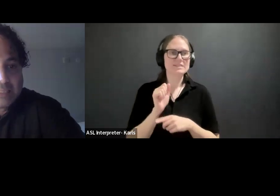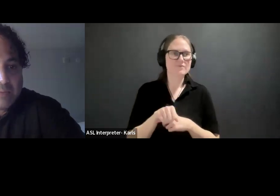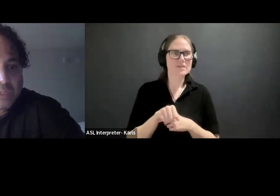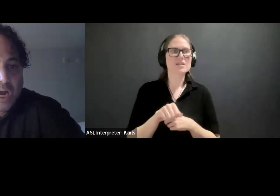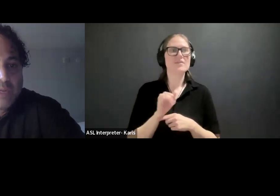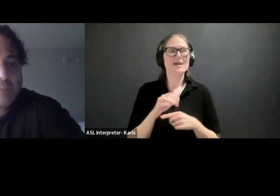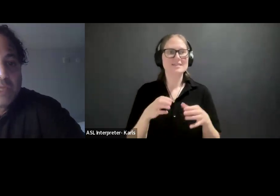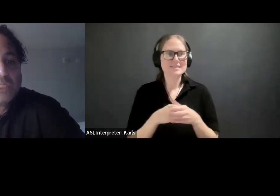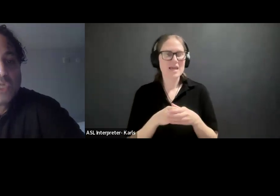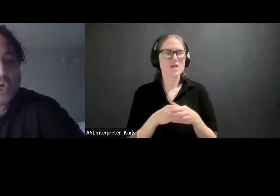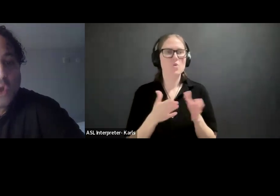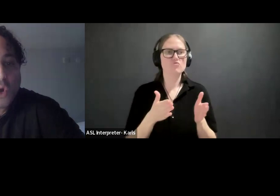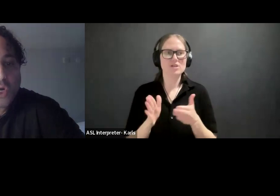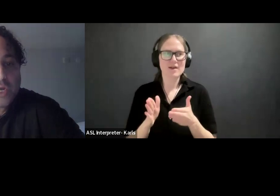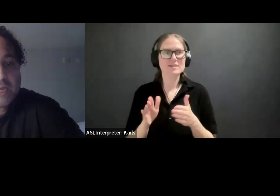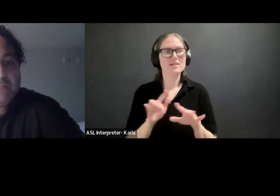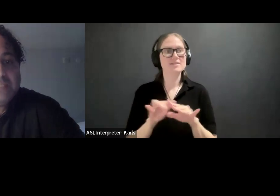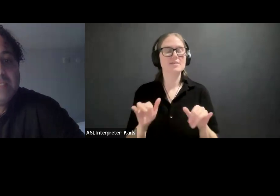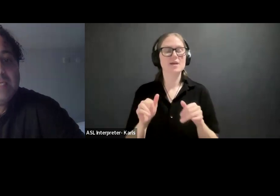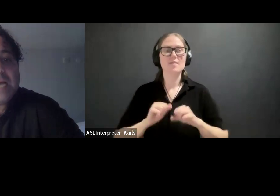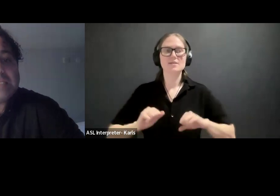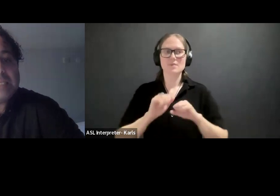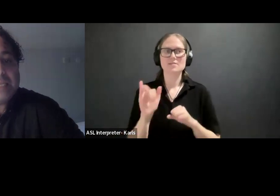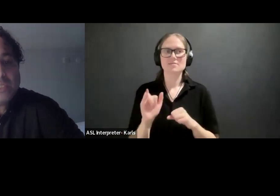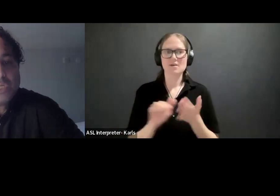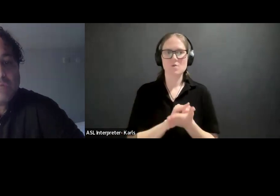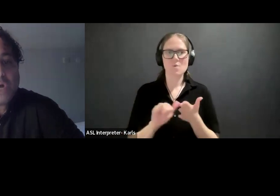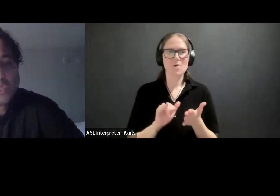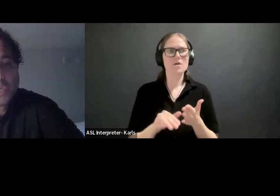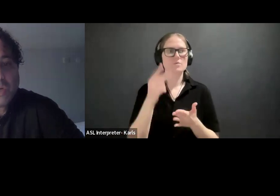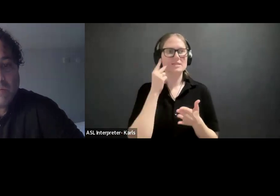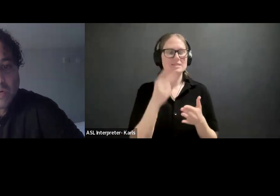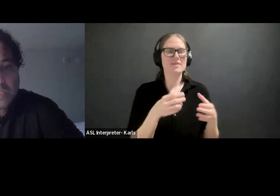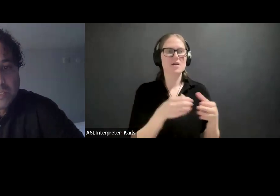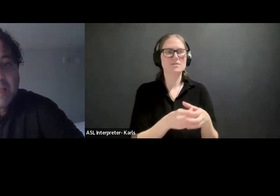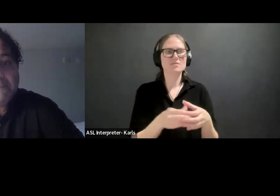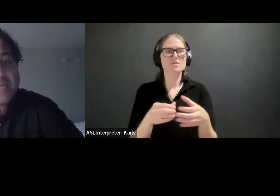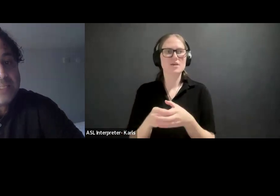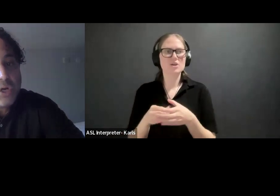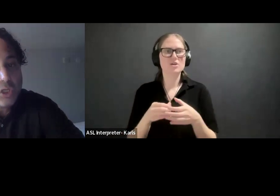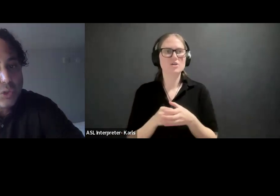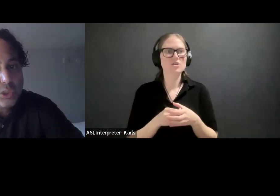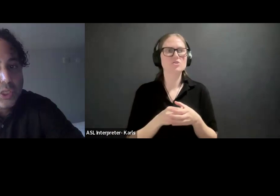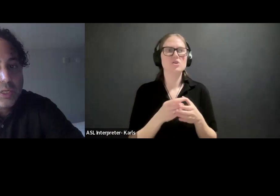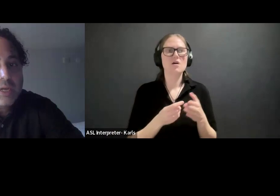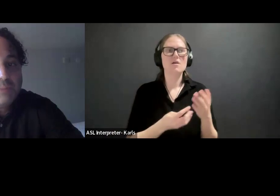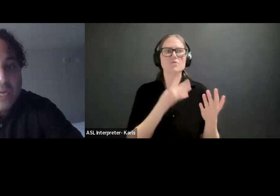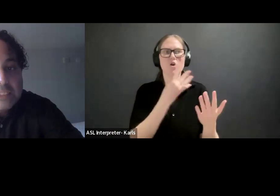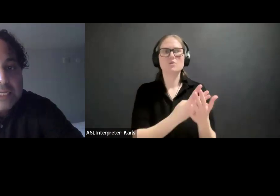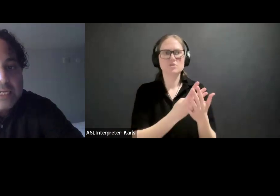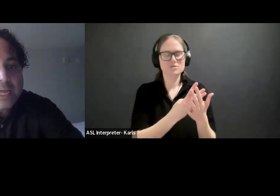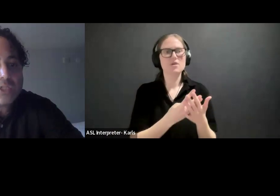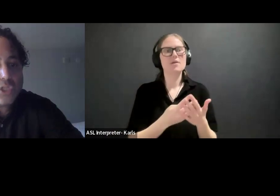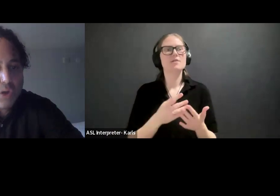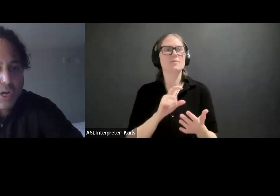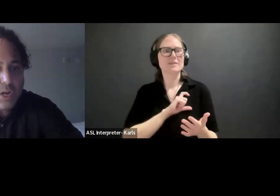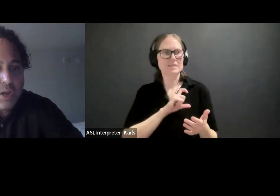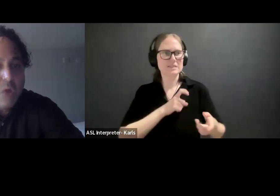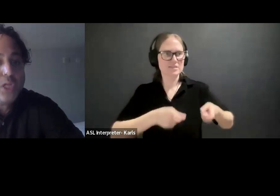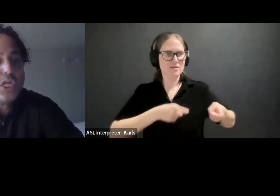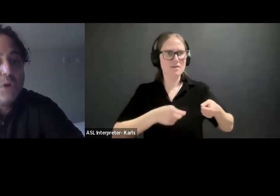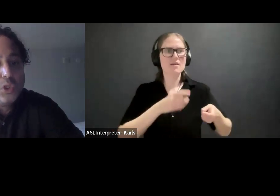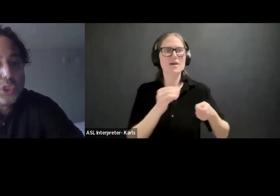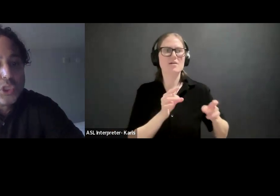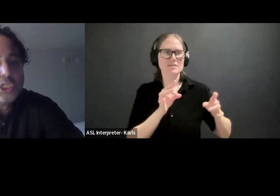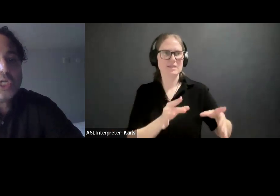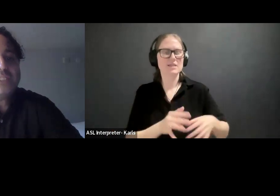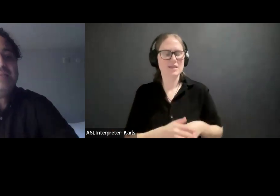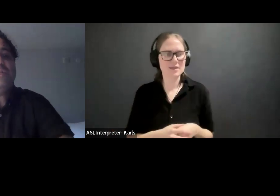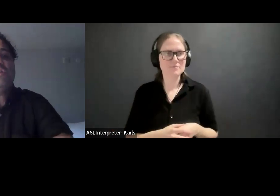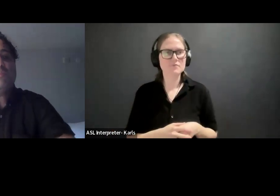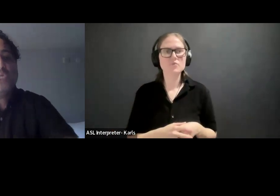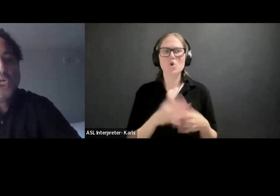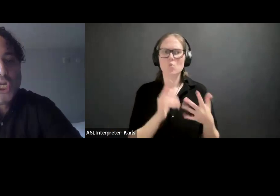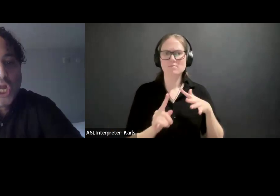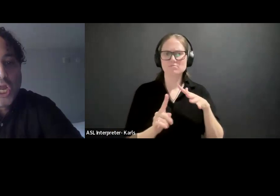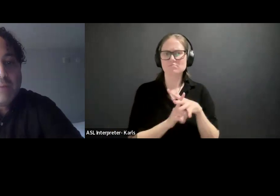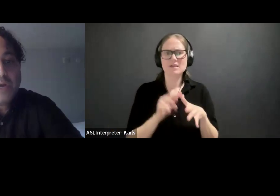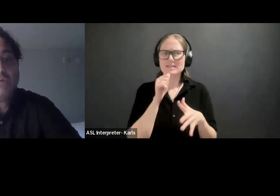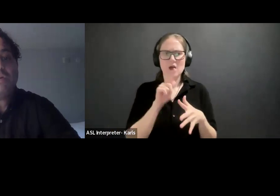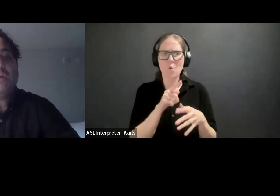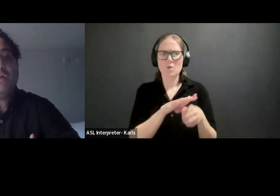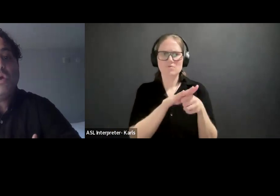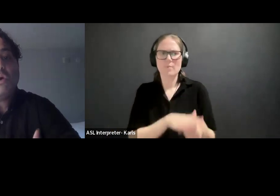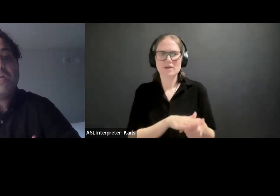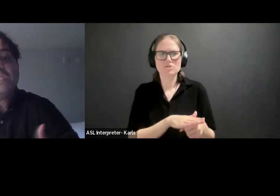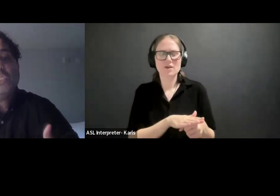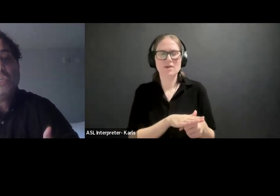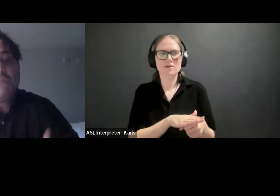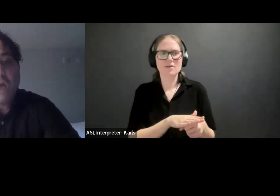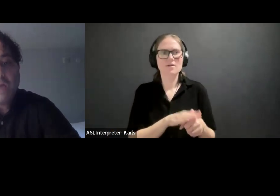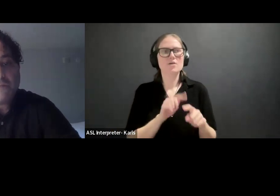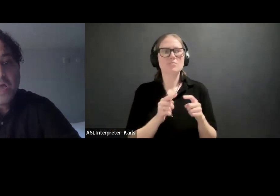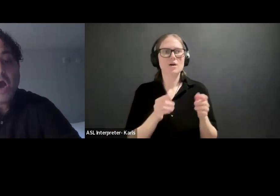At the same time, in places like New York, we see the consolidation of carceral governance, mass incarceration, policing, and austerity. What emerges is not simply repression, but a reorganization of life.